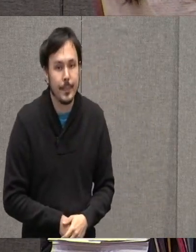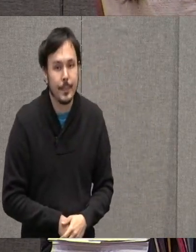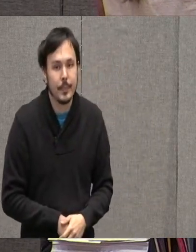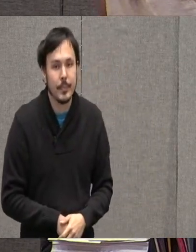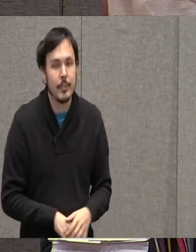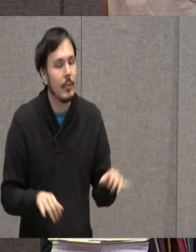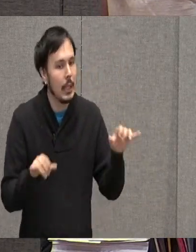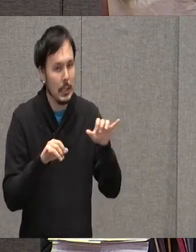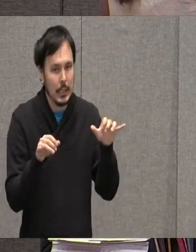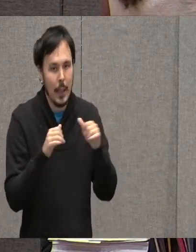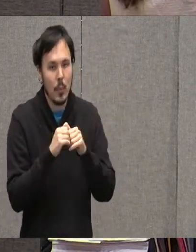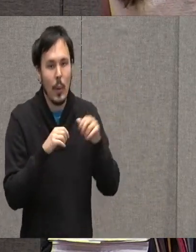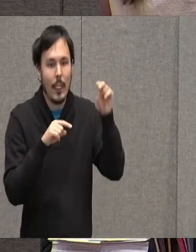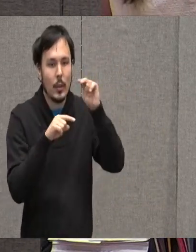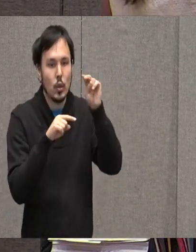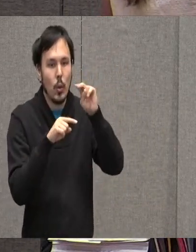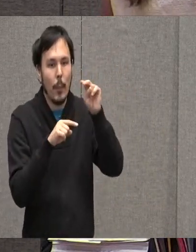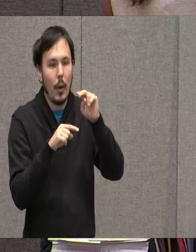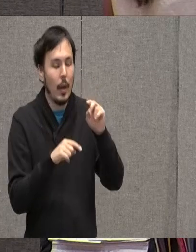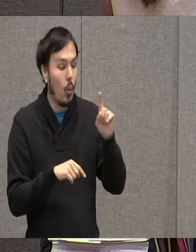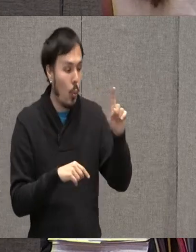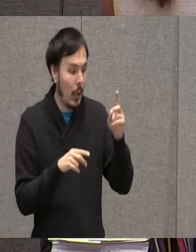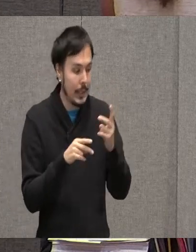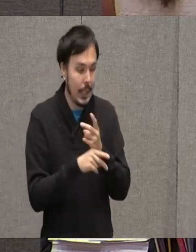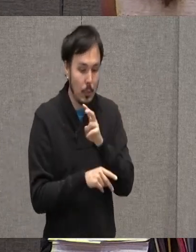the same to the numerator one times two is two.